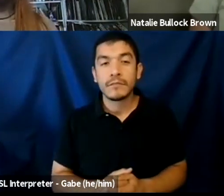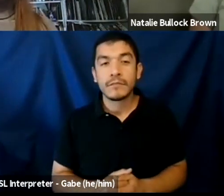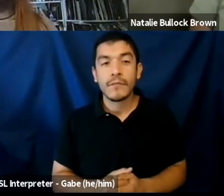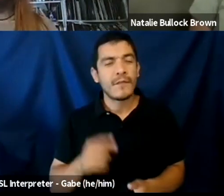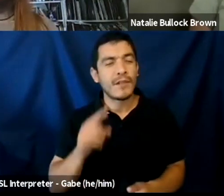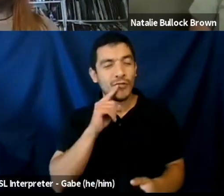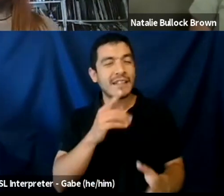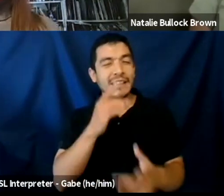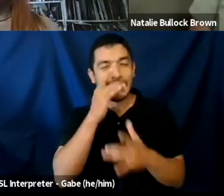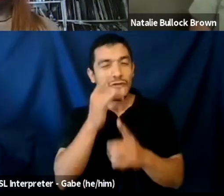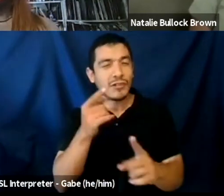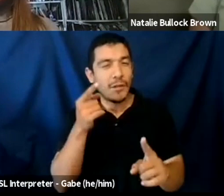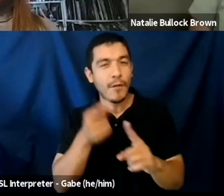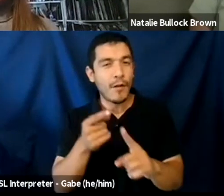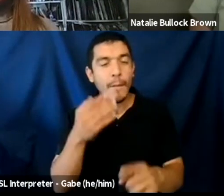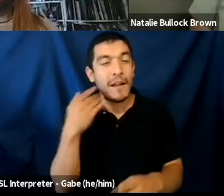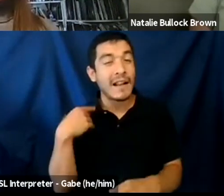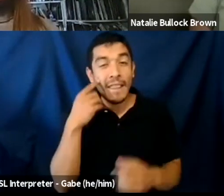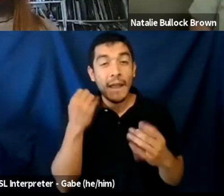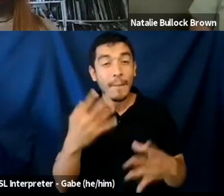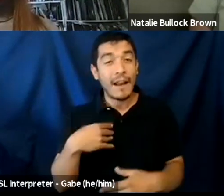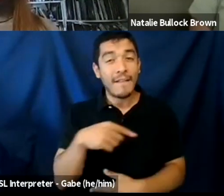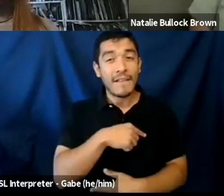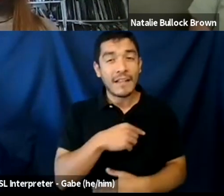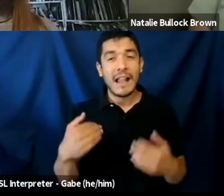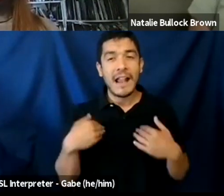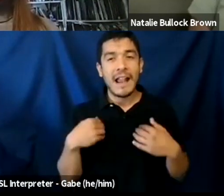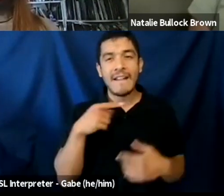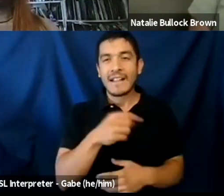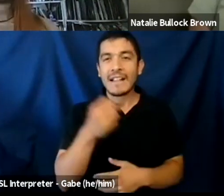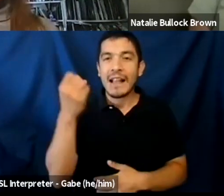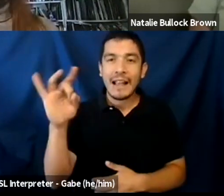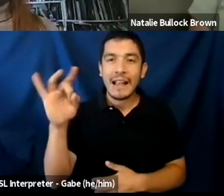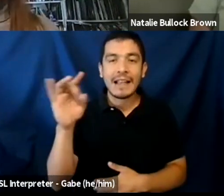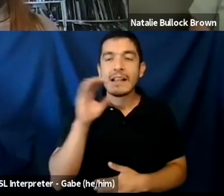because I think many of us have this 18 age of consent